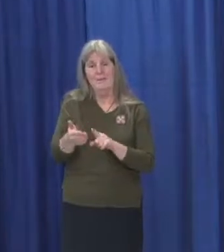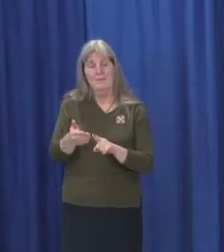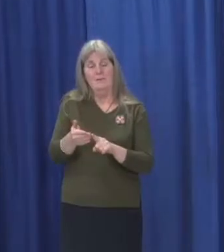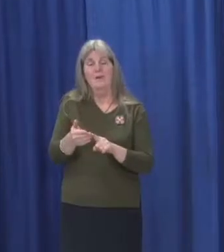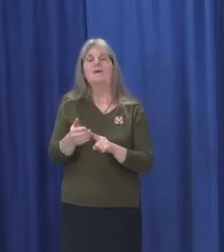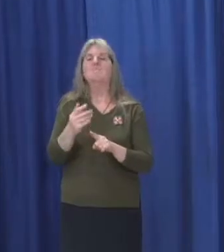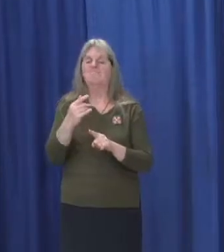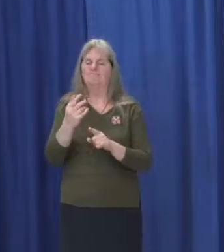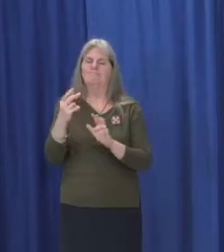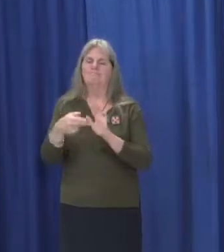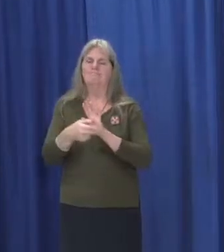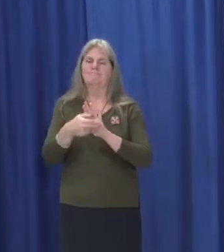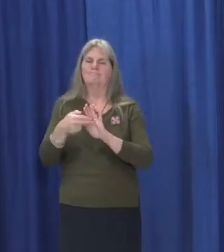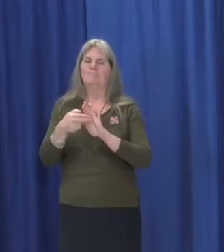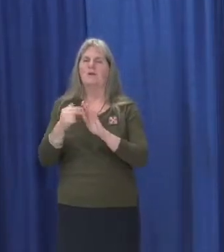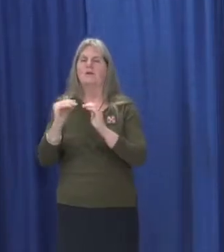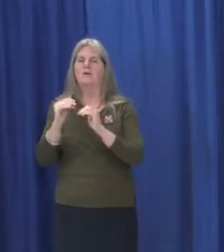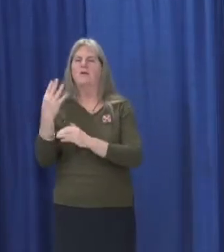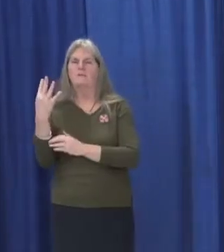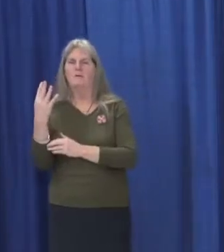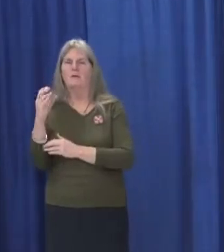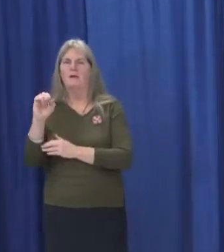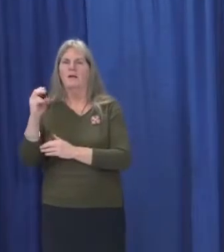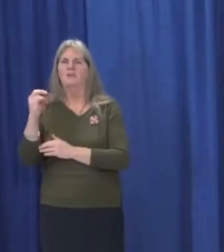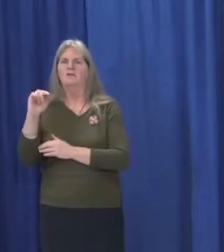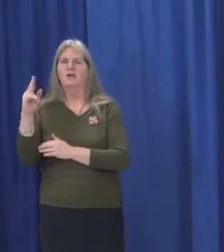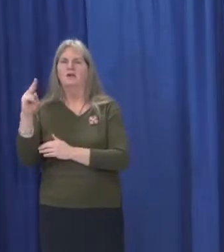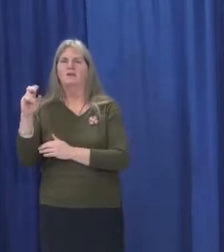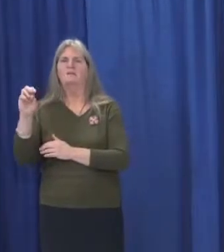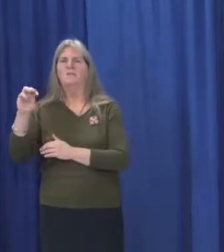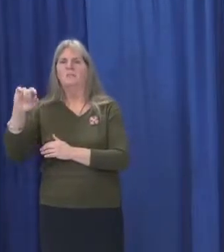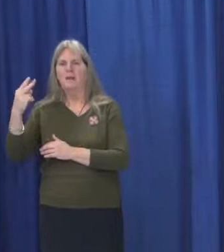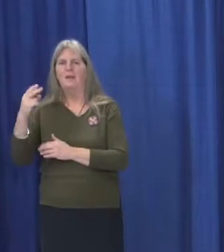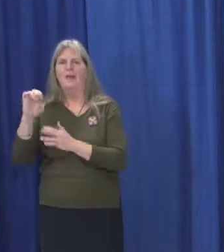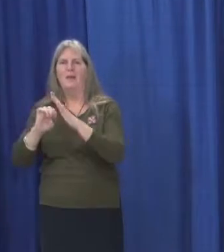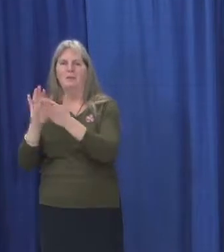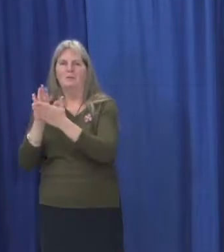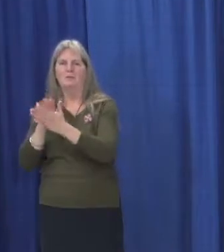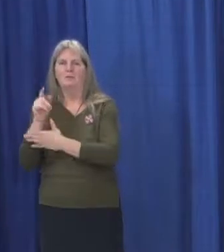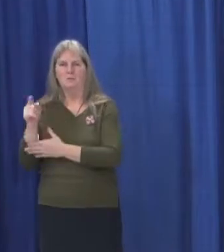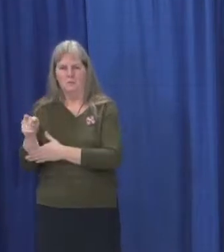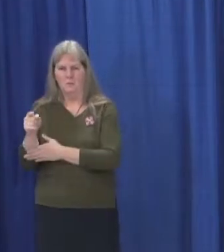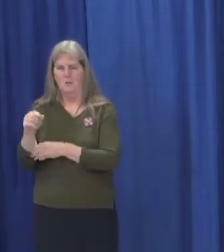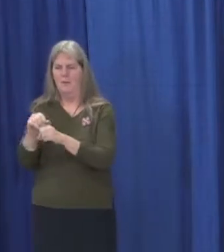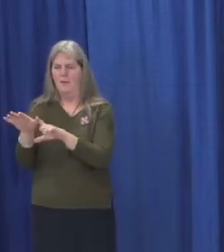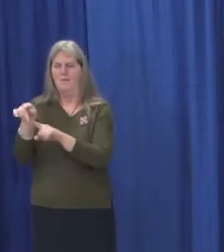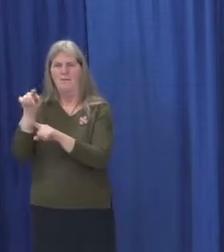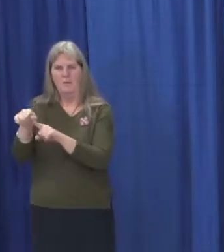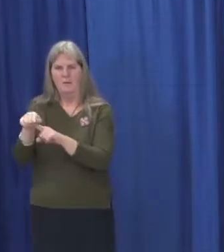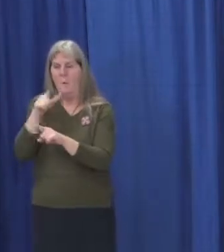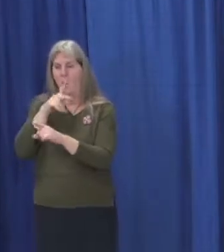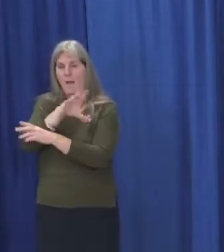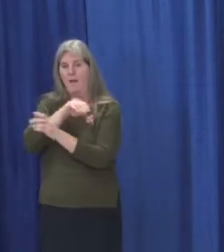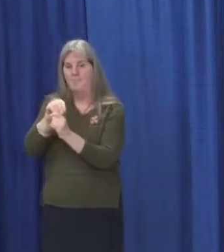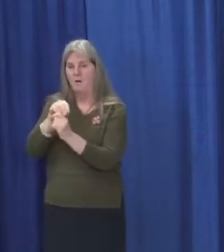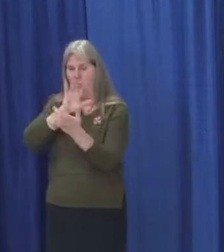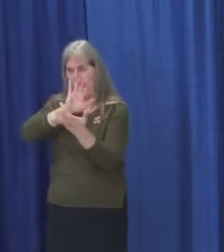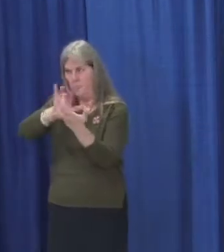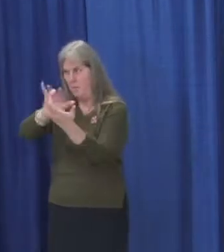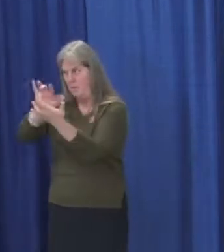We declared an outbreak in the grade four class at Elijah Smith Elementary School and those involved have been contacted and